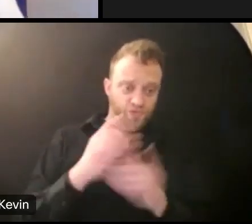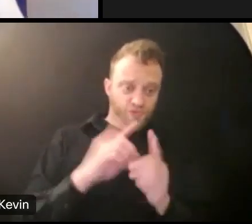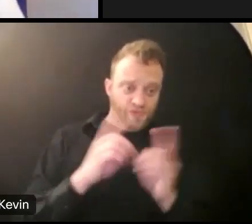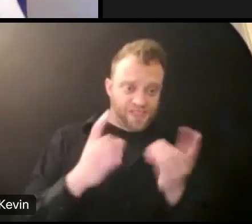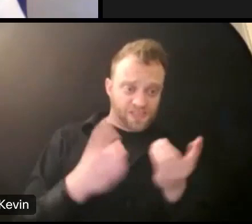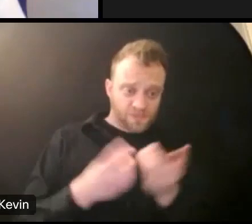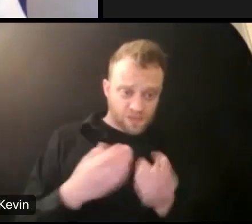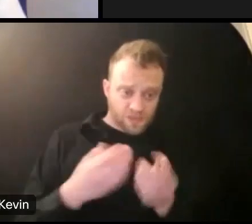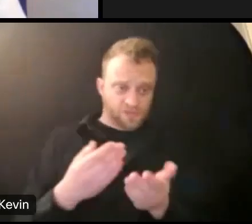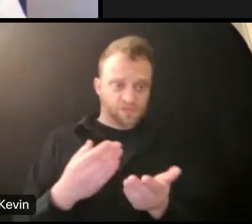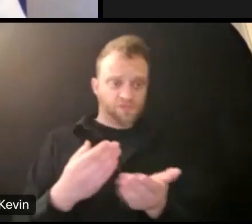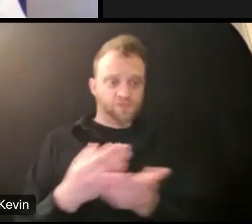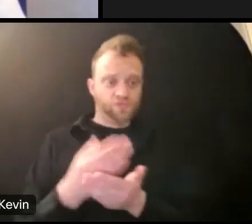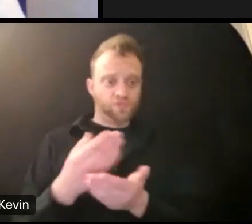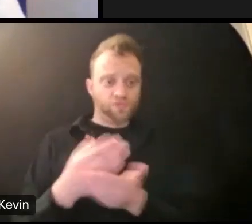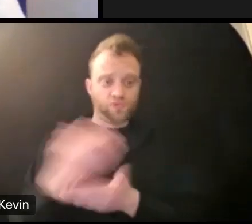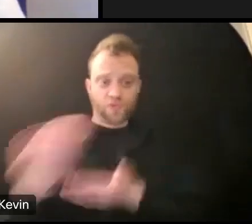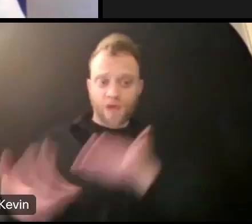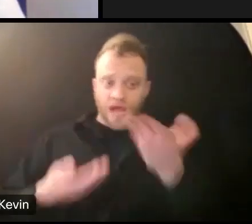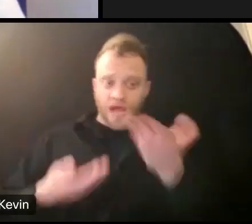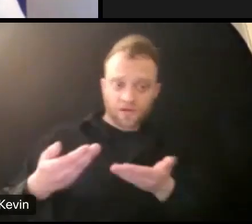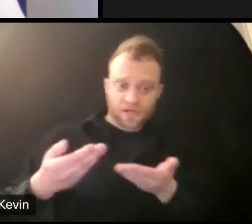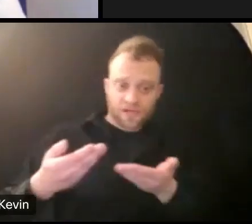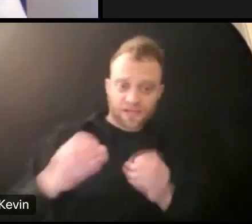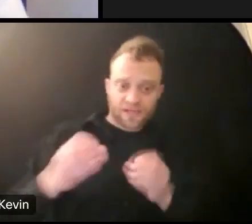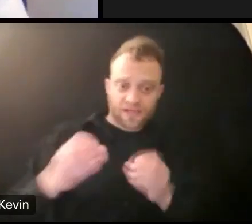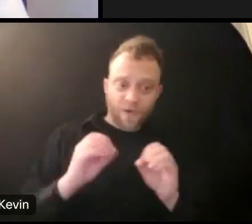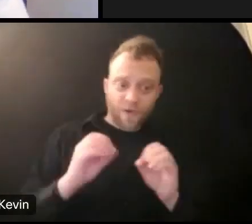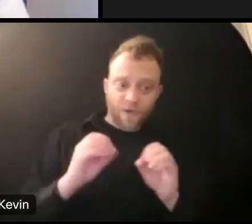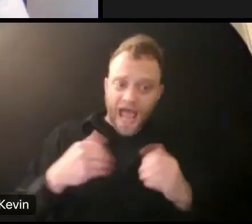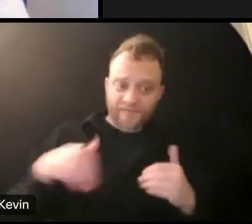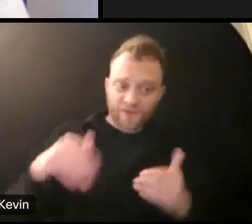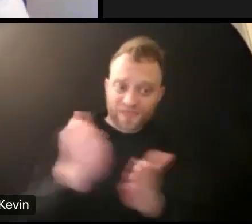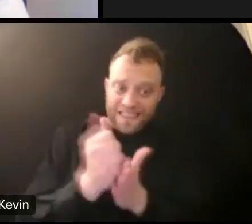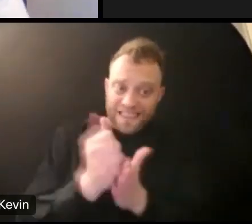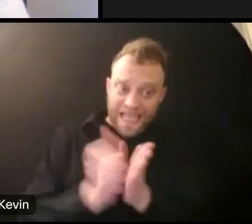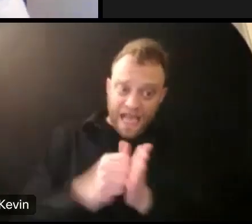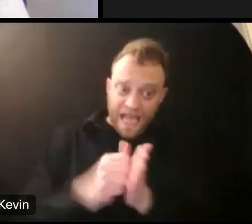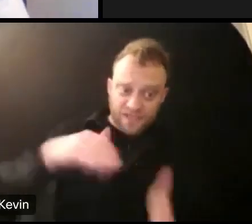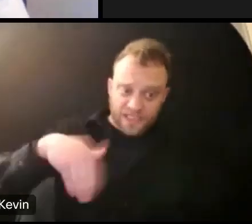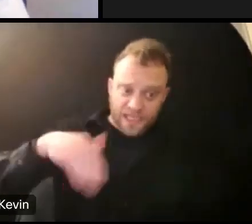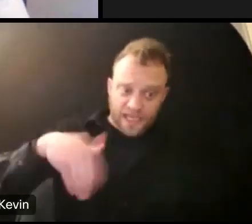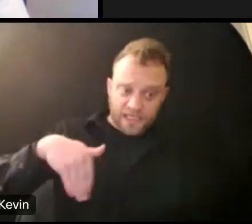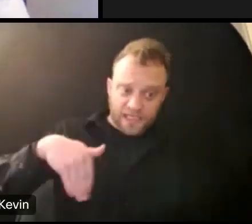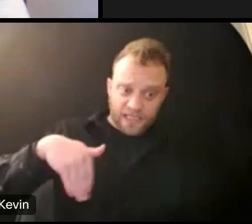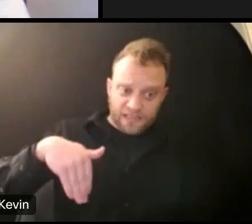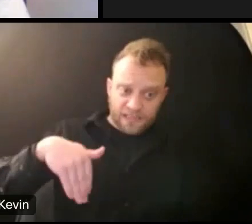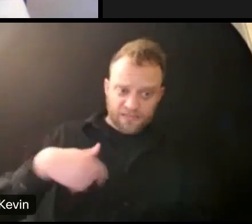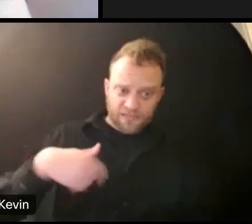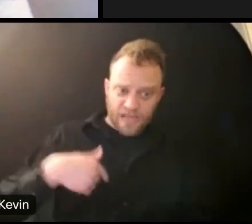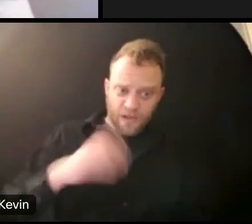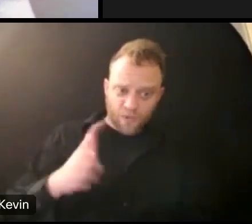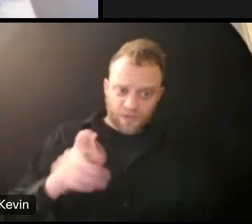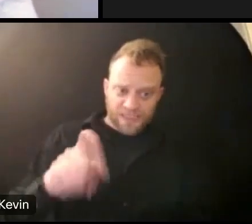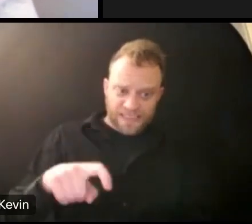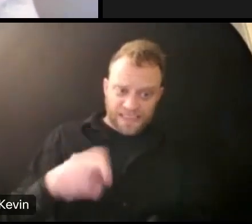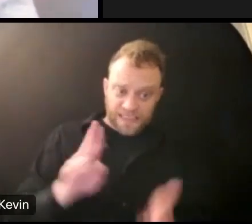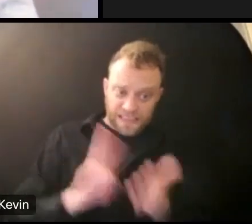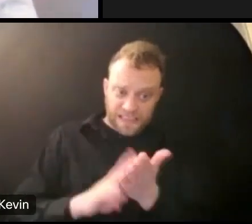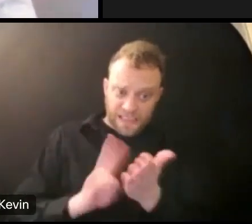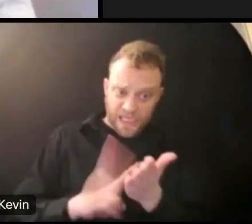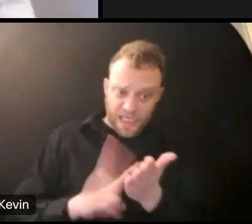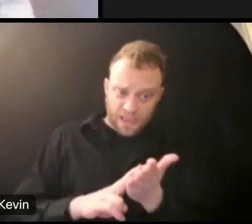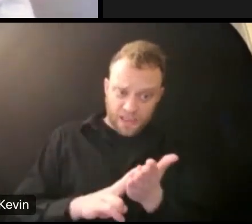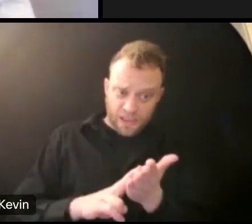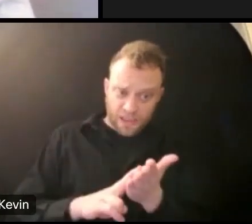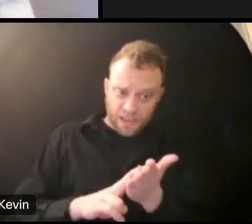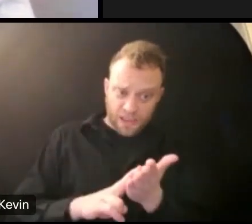email accounts so could OCTO begin assigning those? (Boese) Well, I'll give you an example